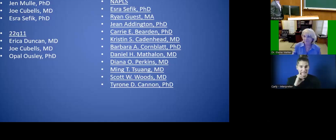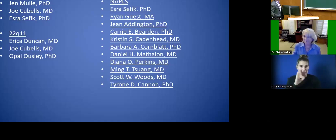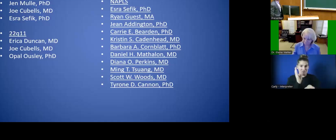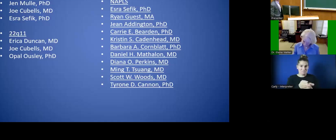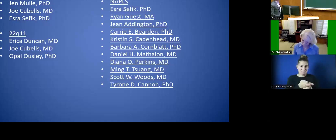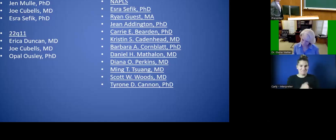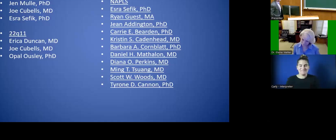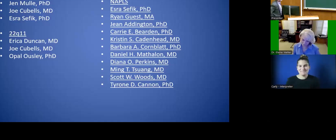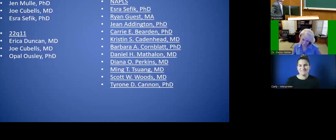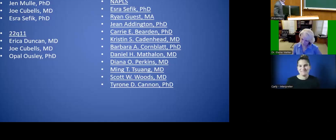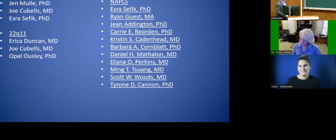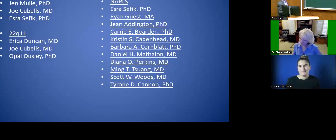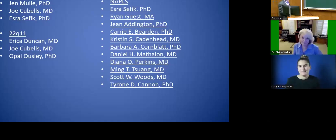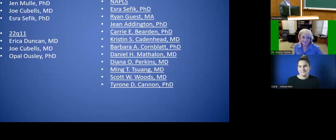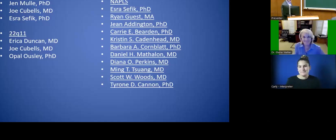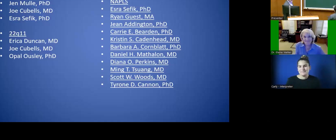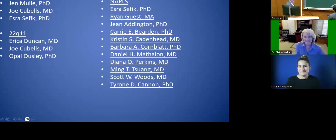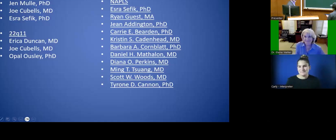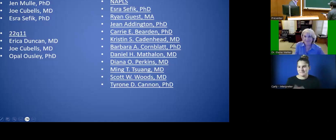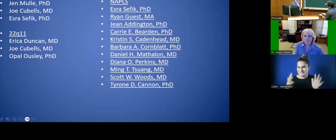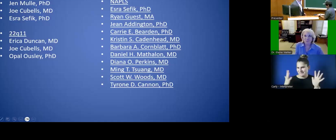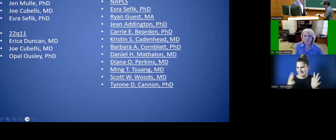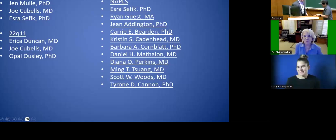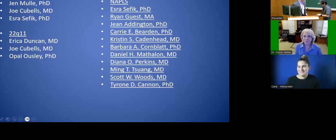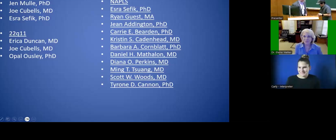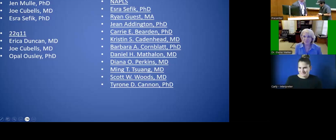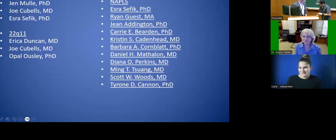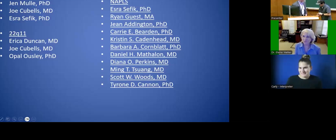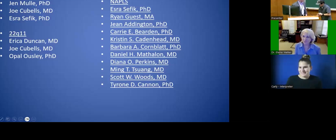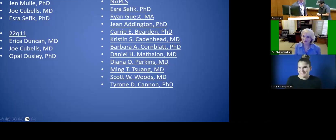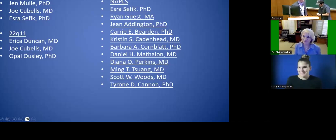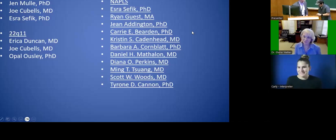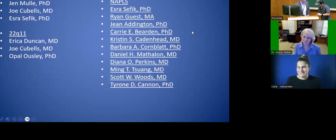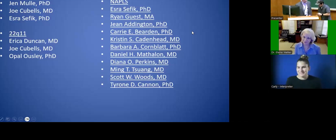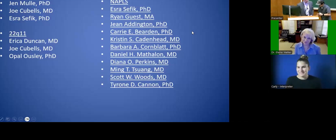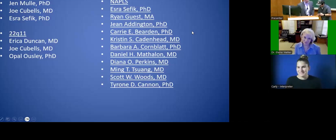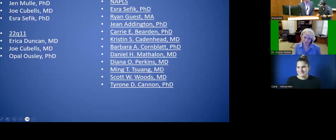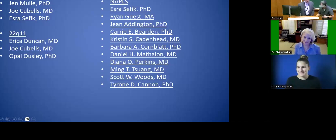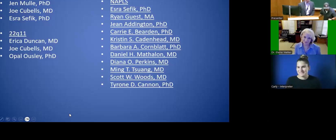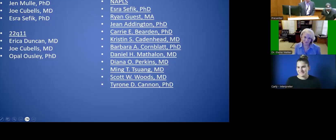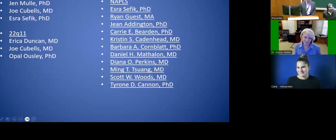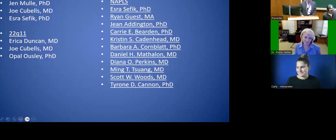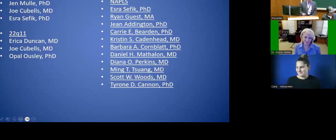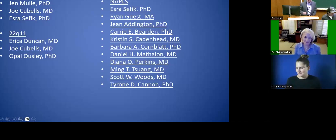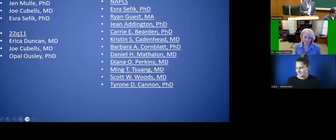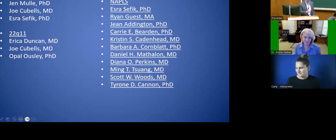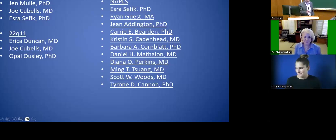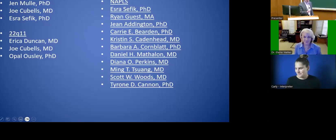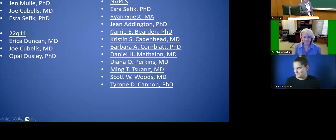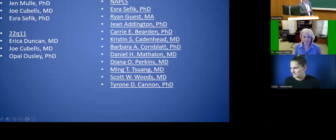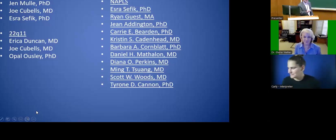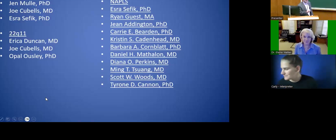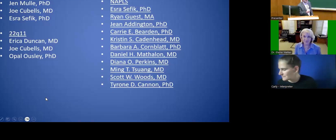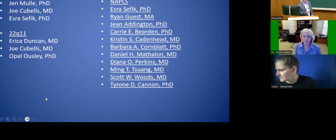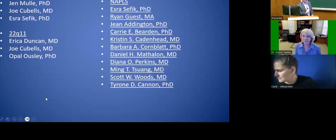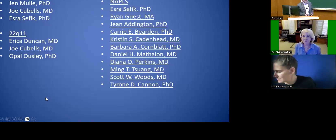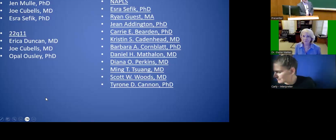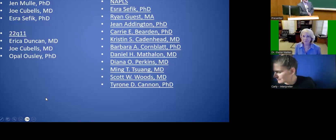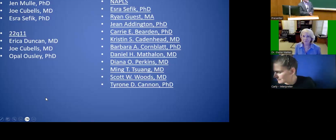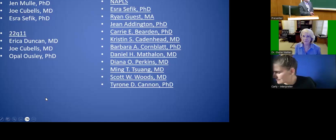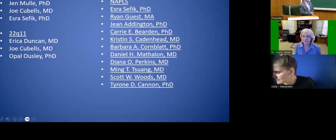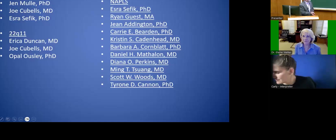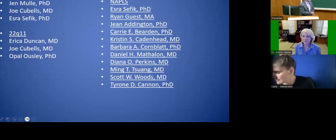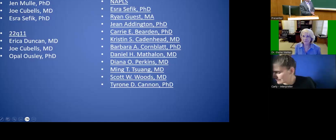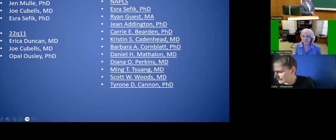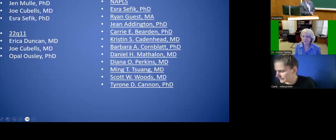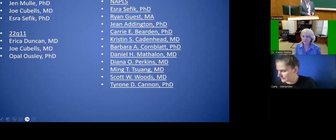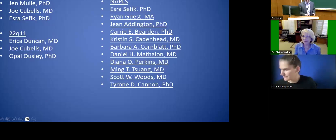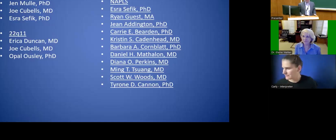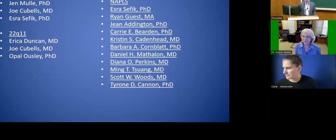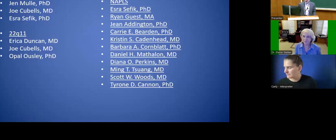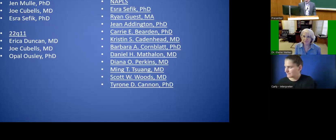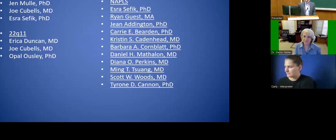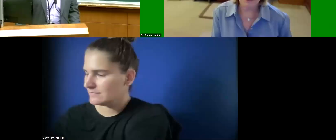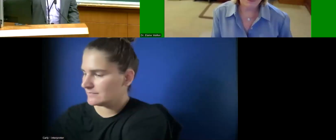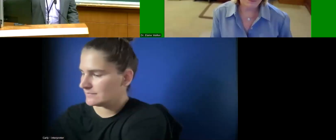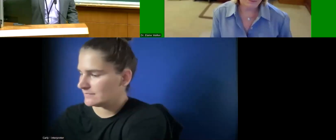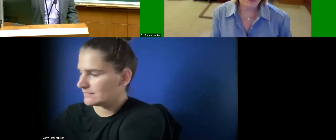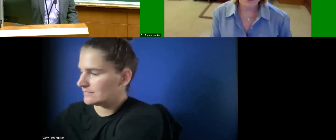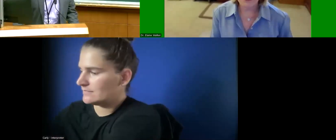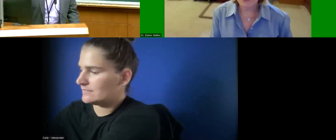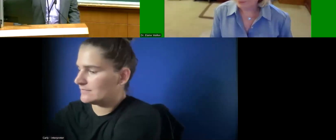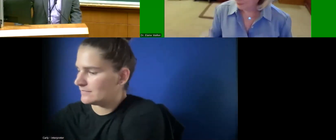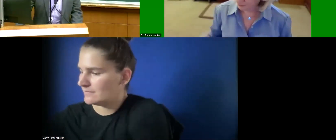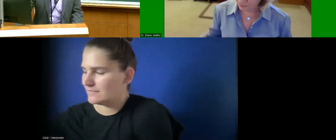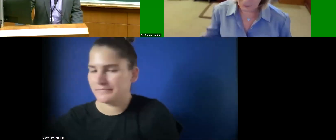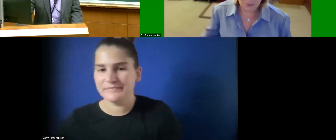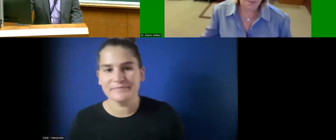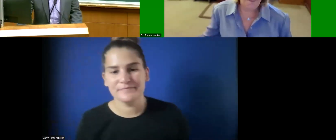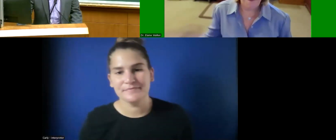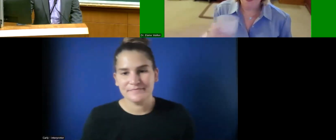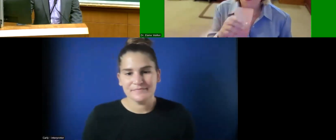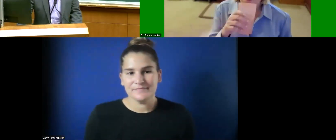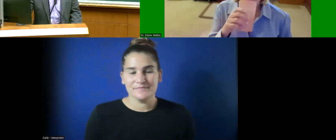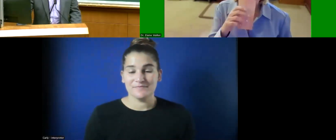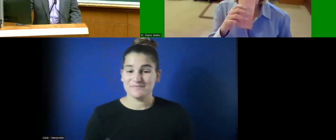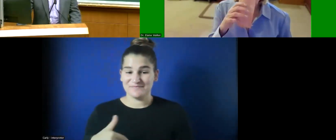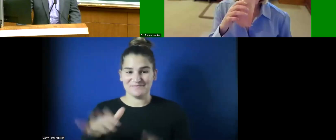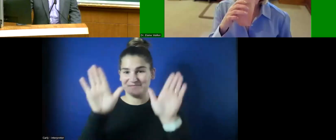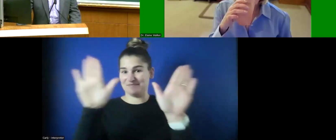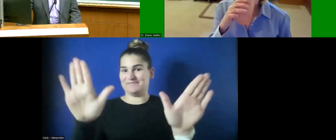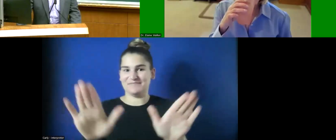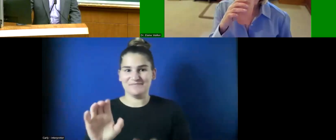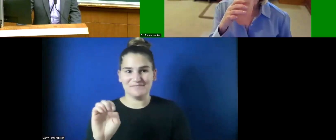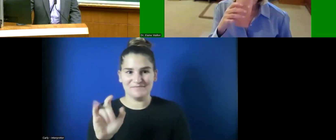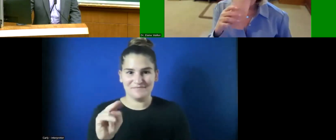there all right thank you Elaine that was that was great um we're now going